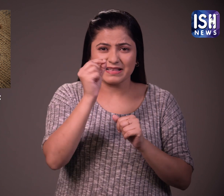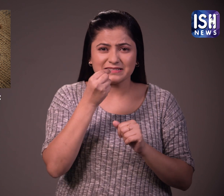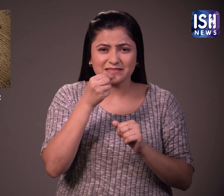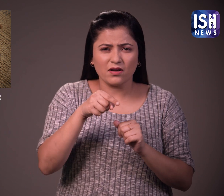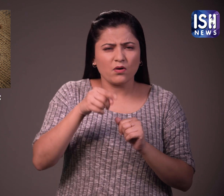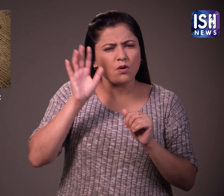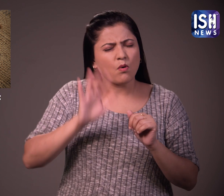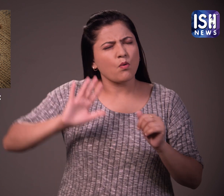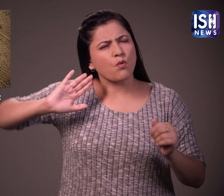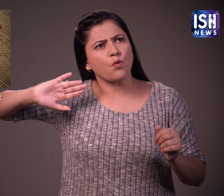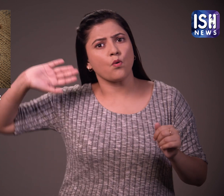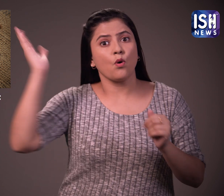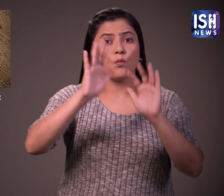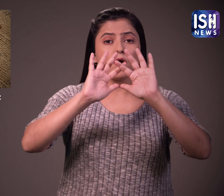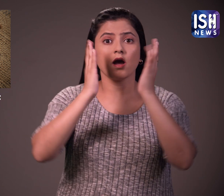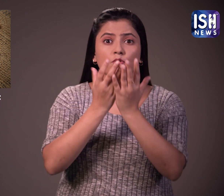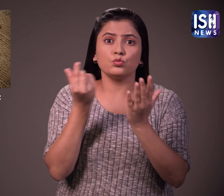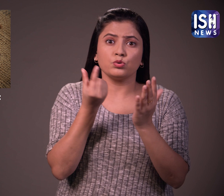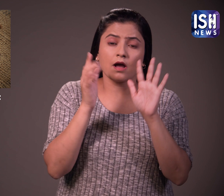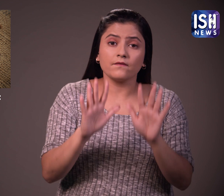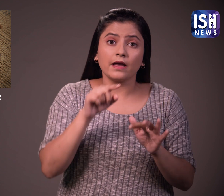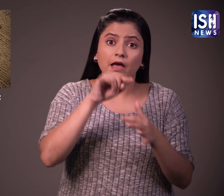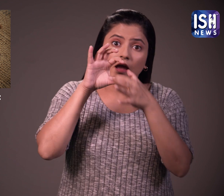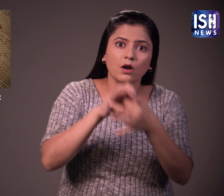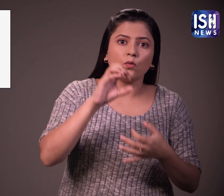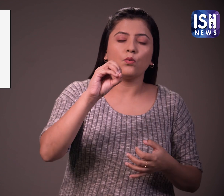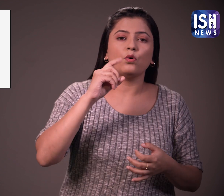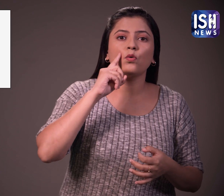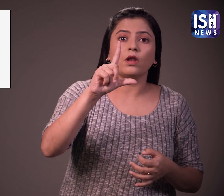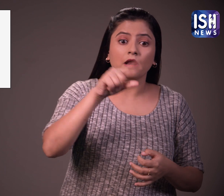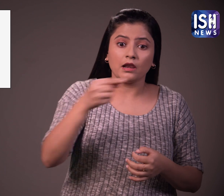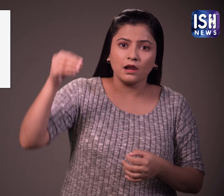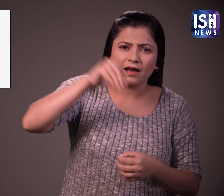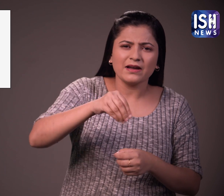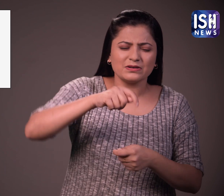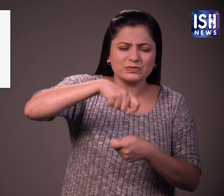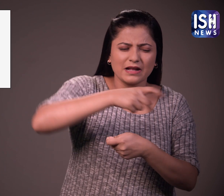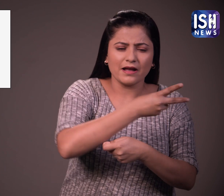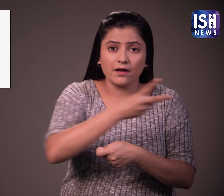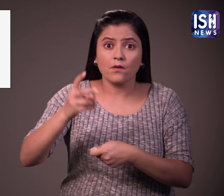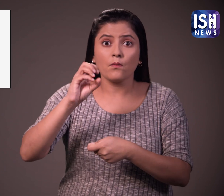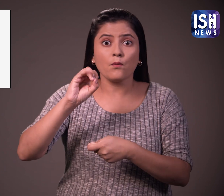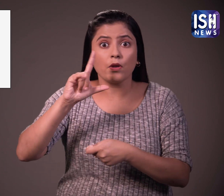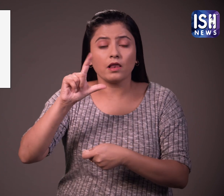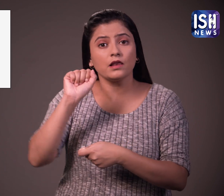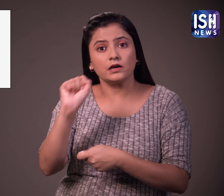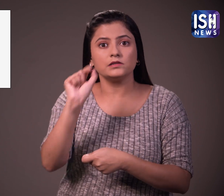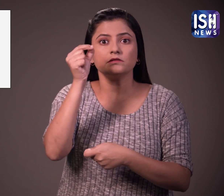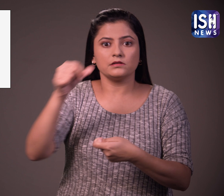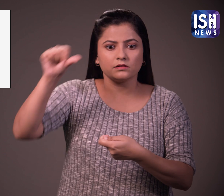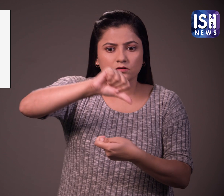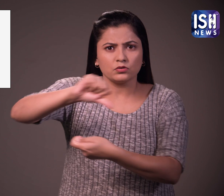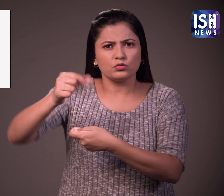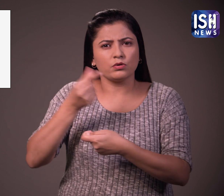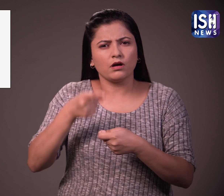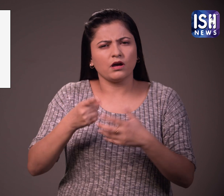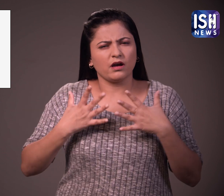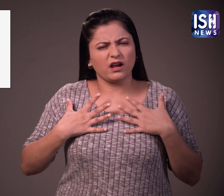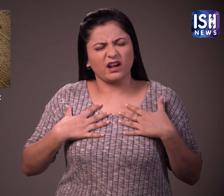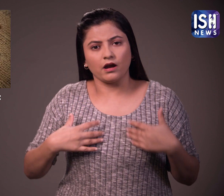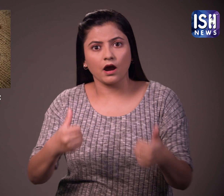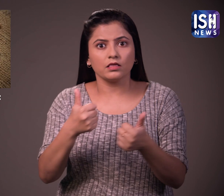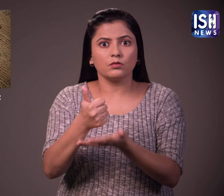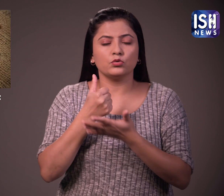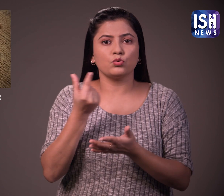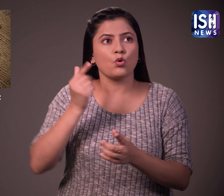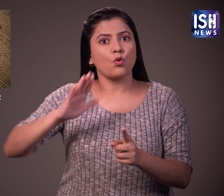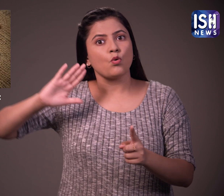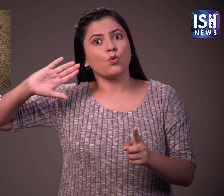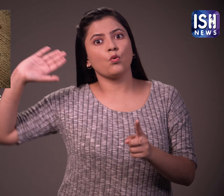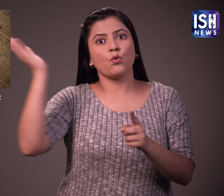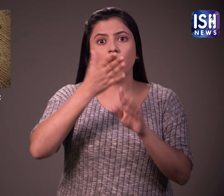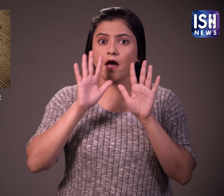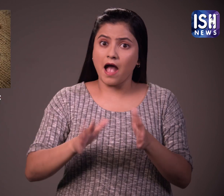Sesame oil is used in many receipes from around the world as it is very healthy.